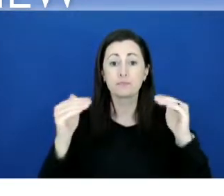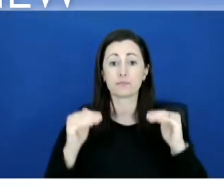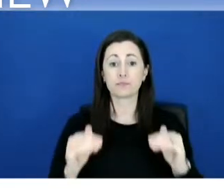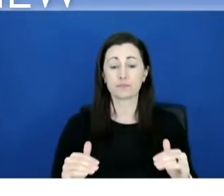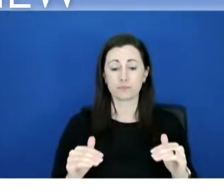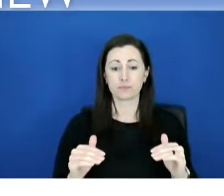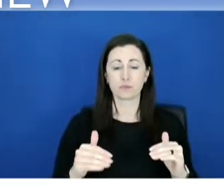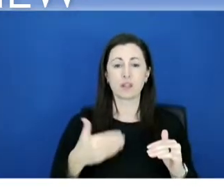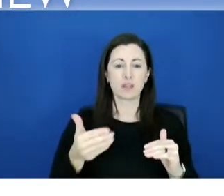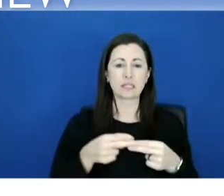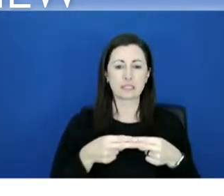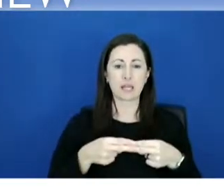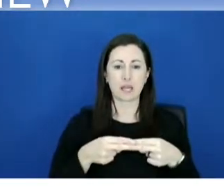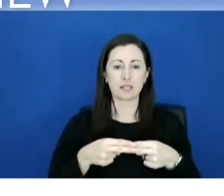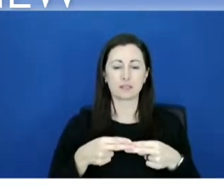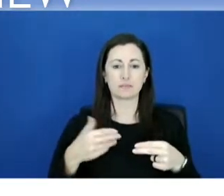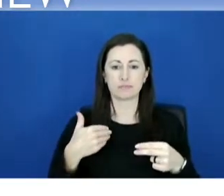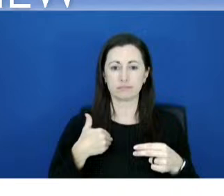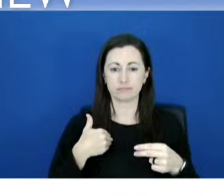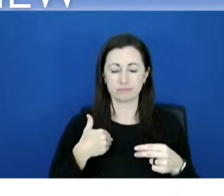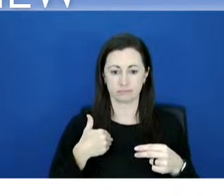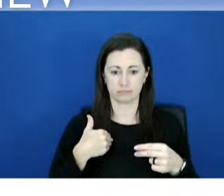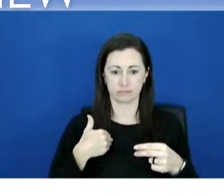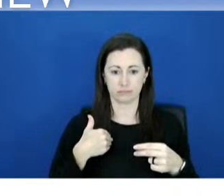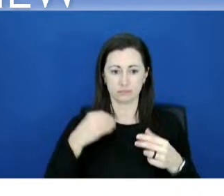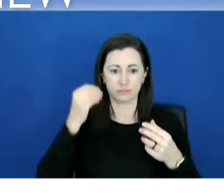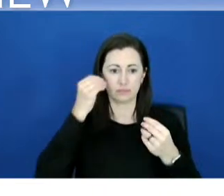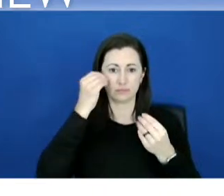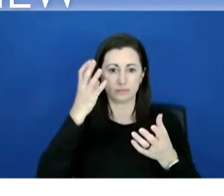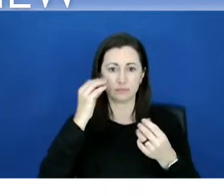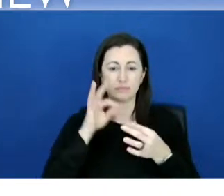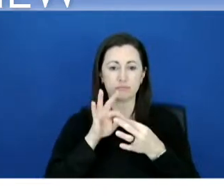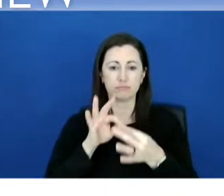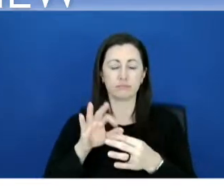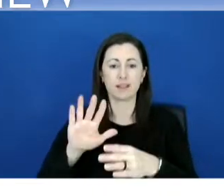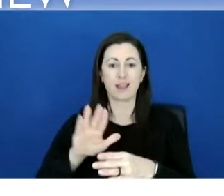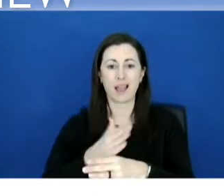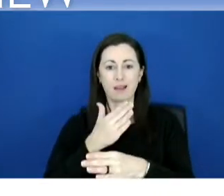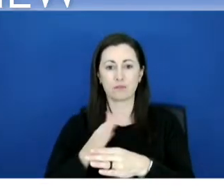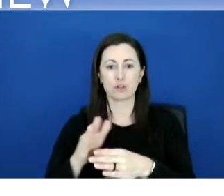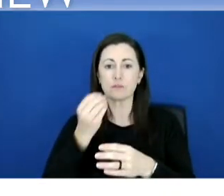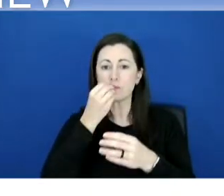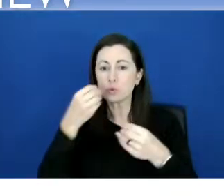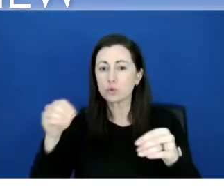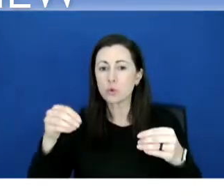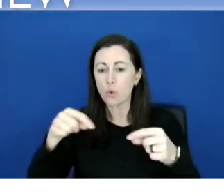$336 PER MONTH, AND THEN YOU'LL